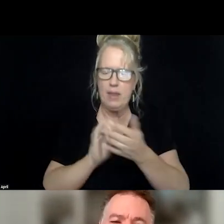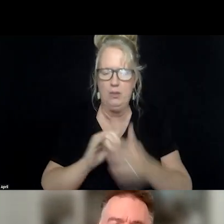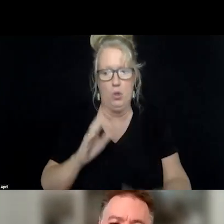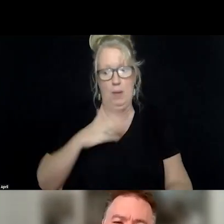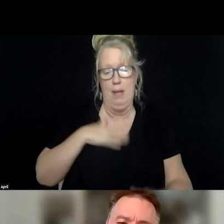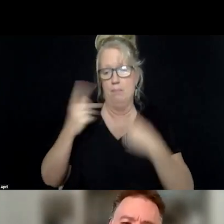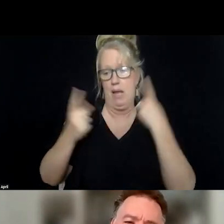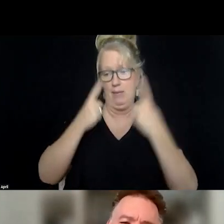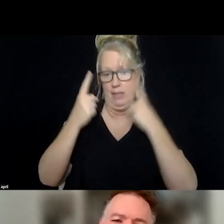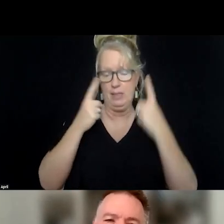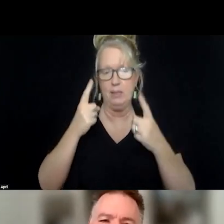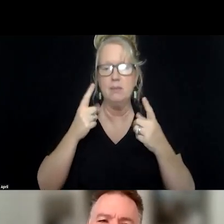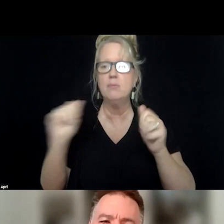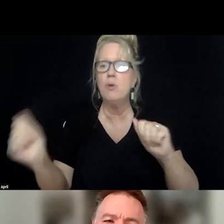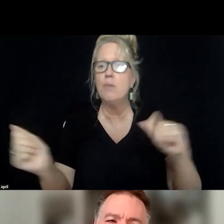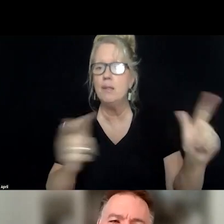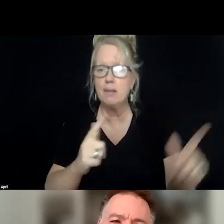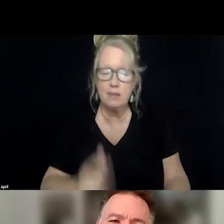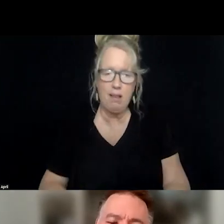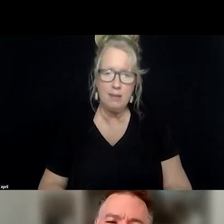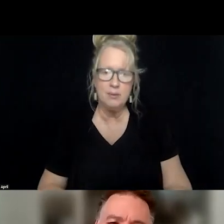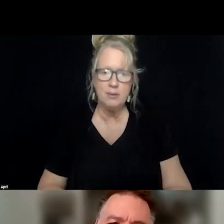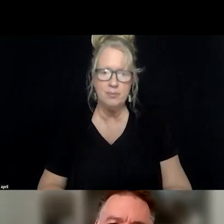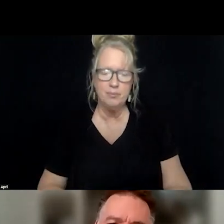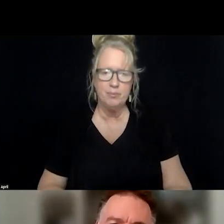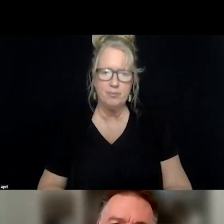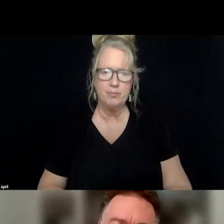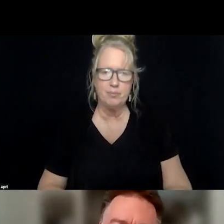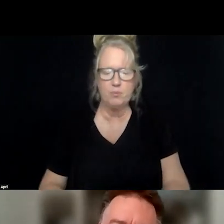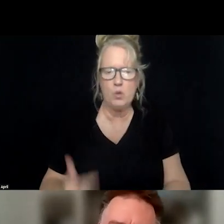IN THE NEXT SLIDE WE SHOW THE CONCEPT OF WE DON'T WANT TO GET